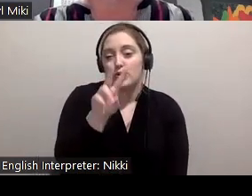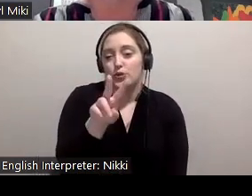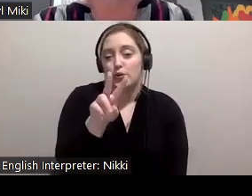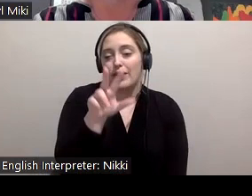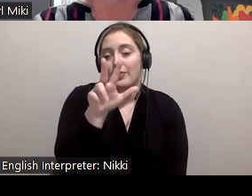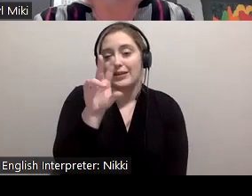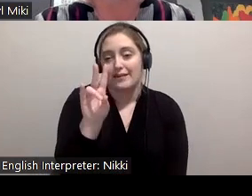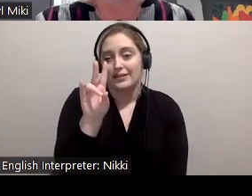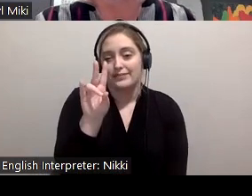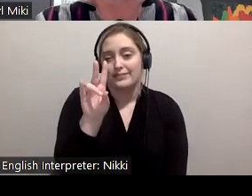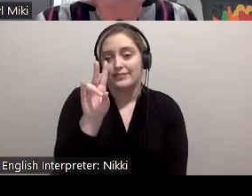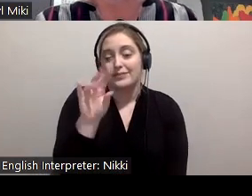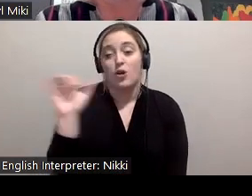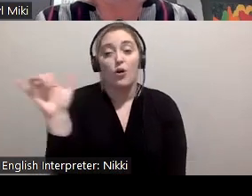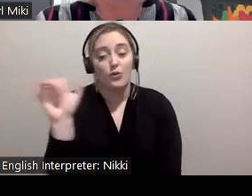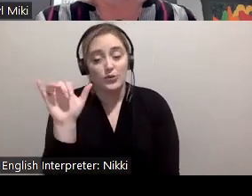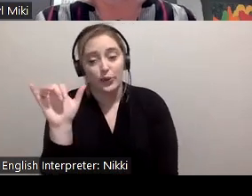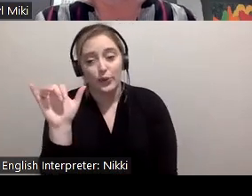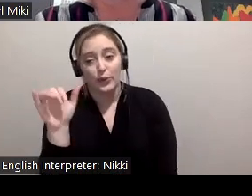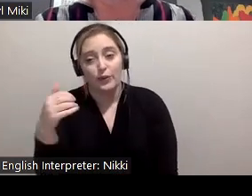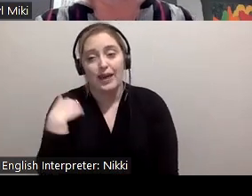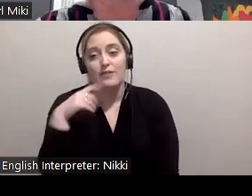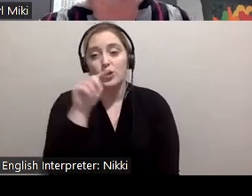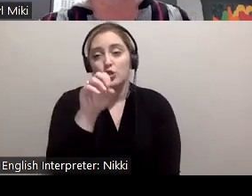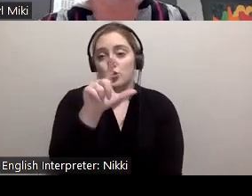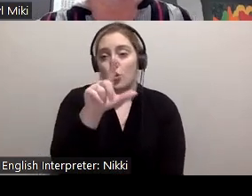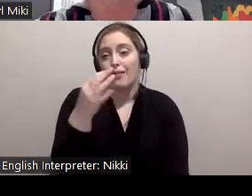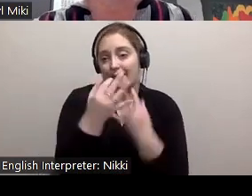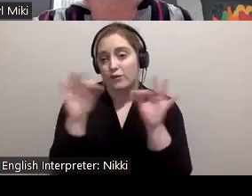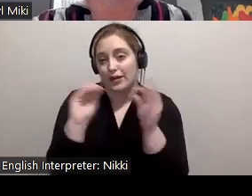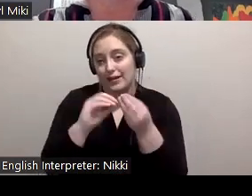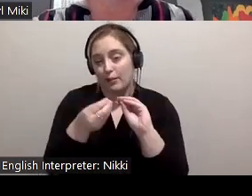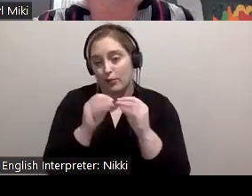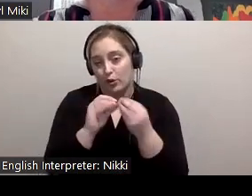We also have a a toll free number if you're calling from